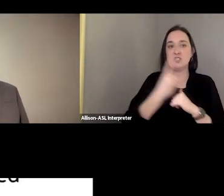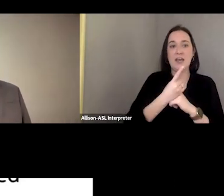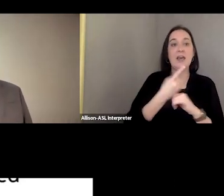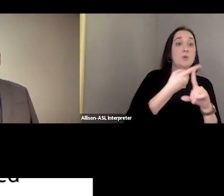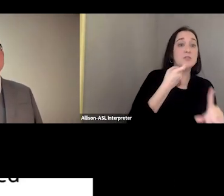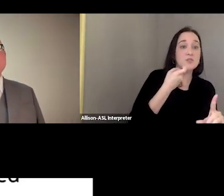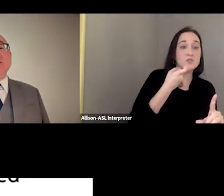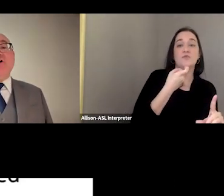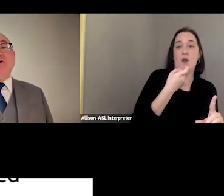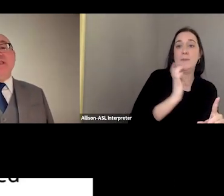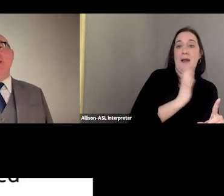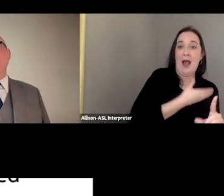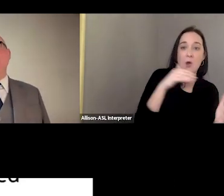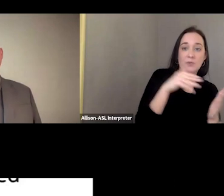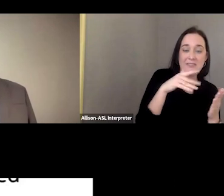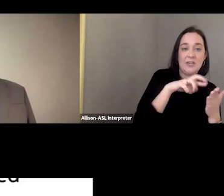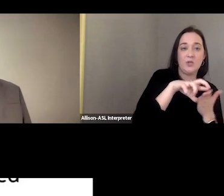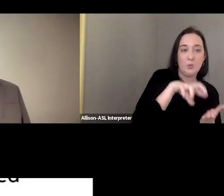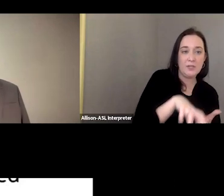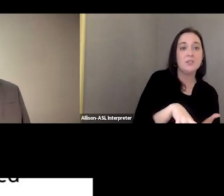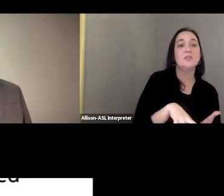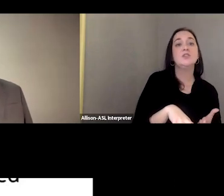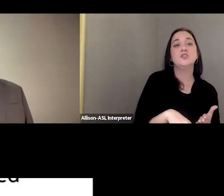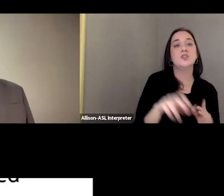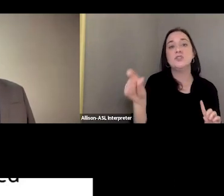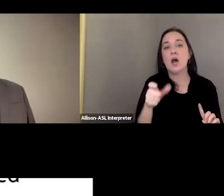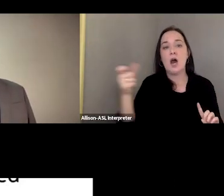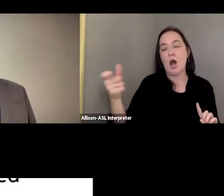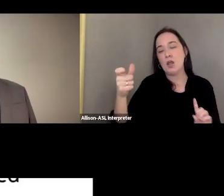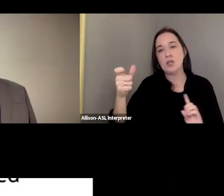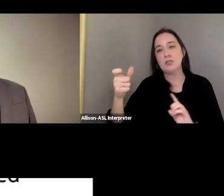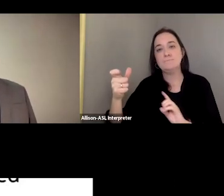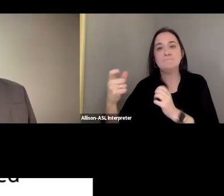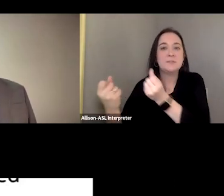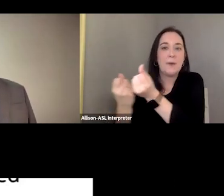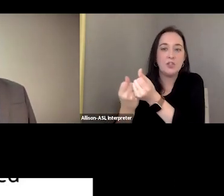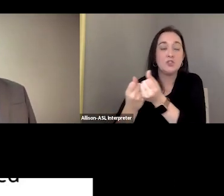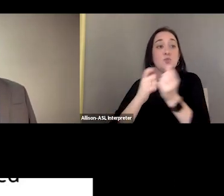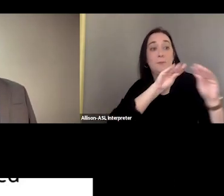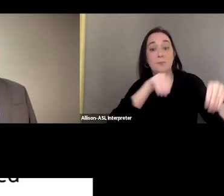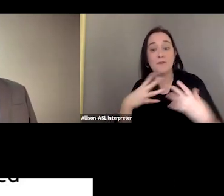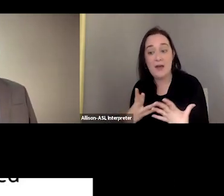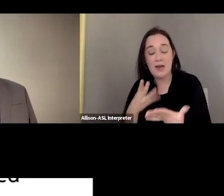our funding agencies or anything else that, had been working with us. They simply gave us the money and the freedom to actually do our research.